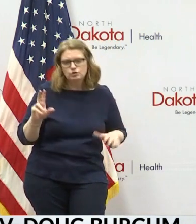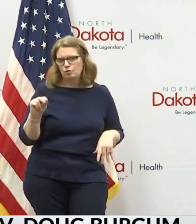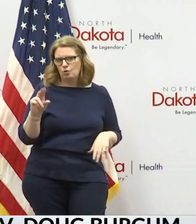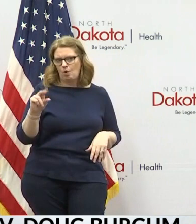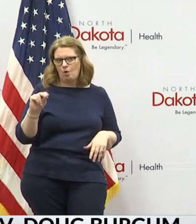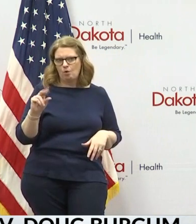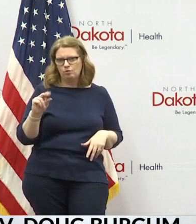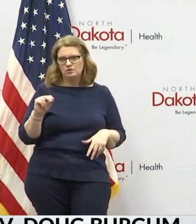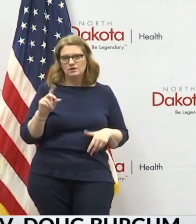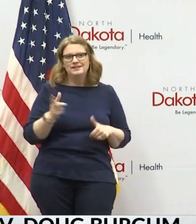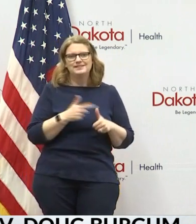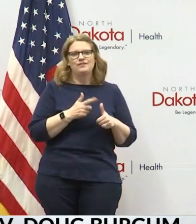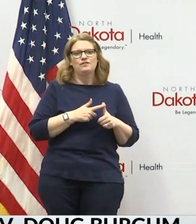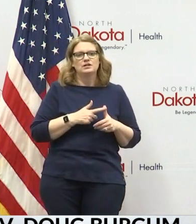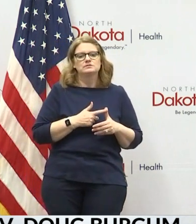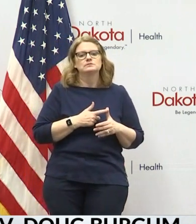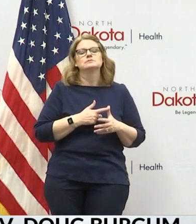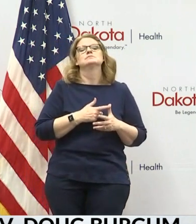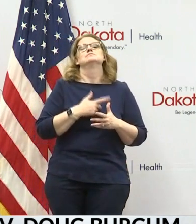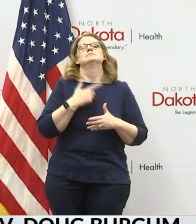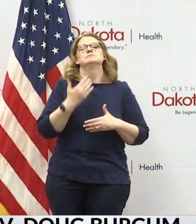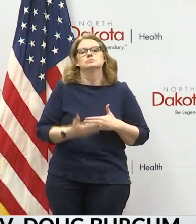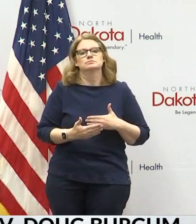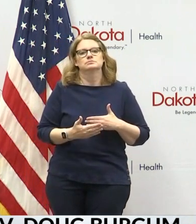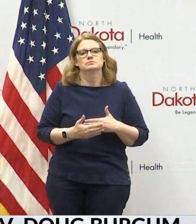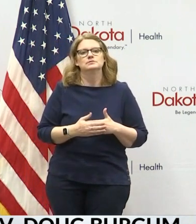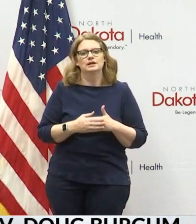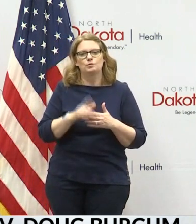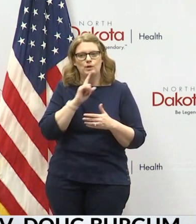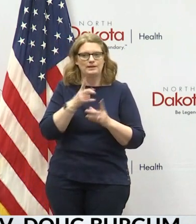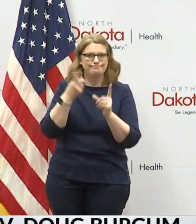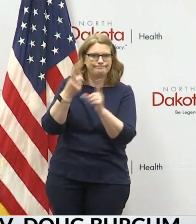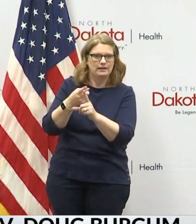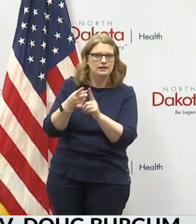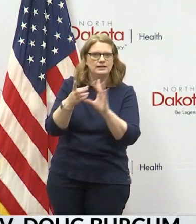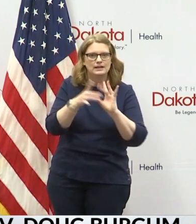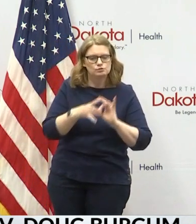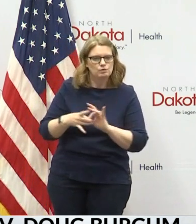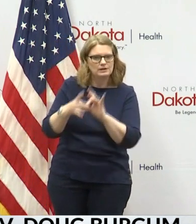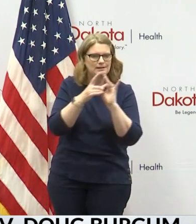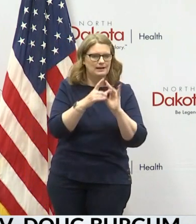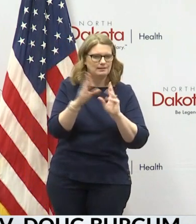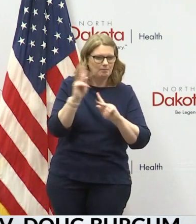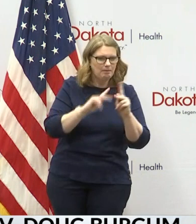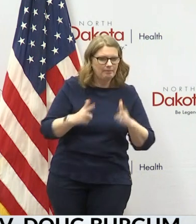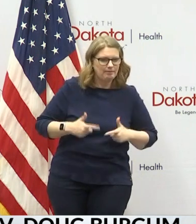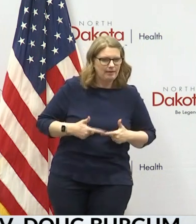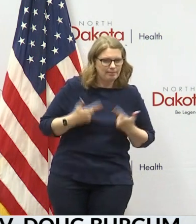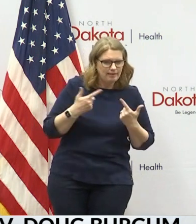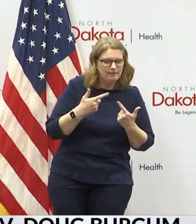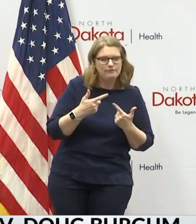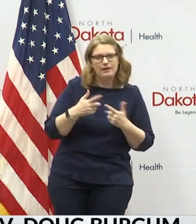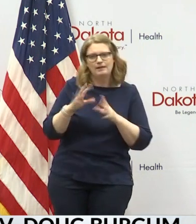LARSON. HE SAYS, WHILE OUR WORK IS FAR FROM COMPLETE, THE FIRST STEP IS